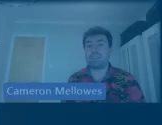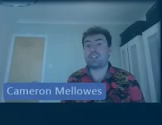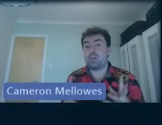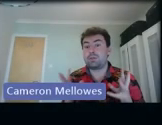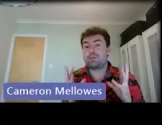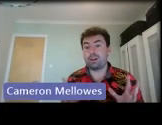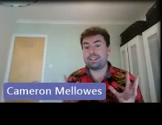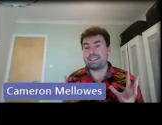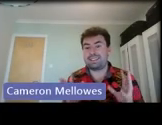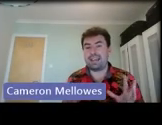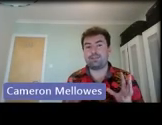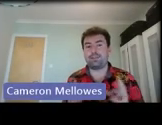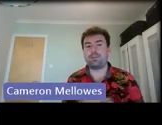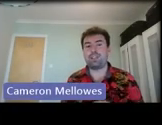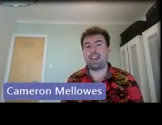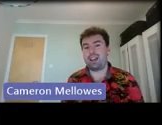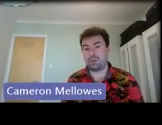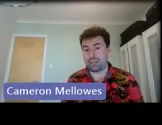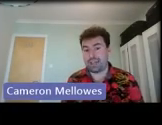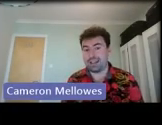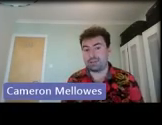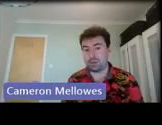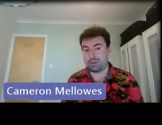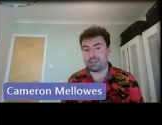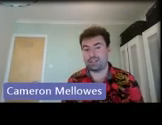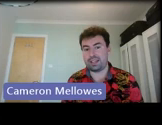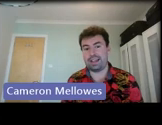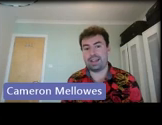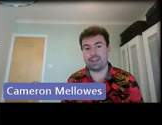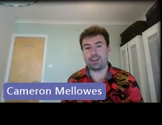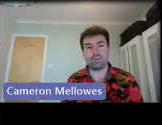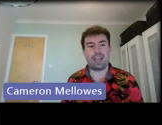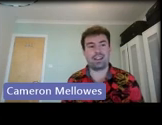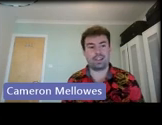So the process itself was launched at the end of August in Linlithgow and as